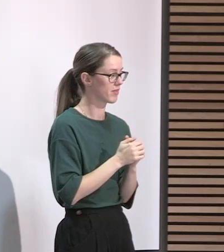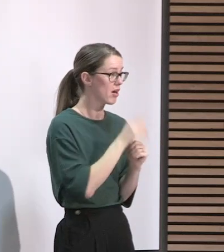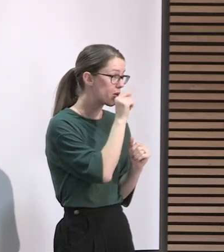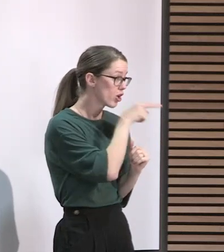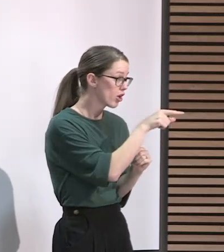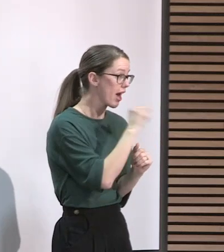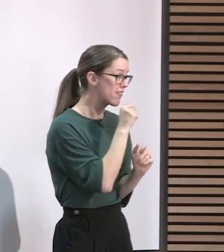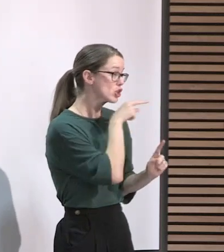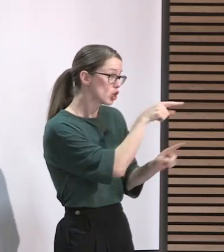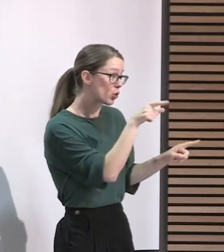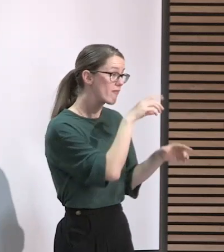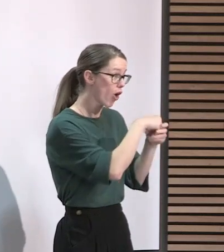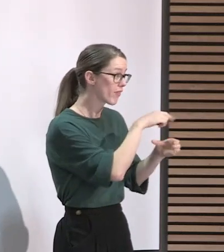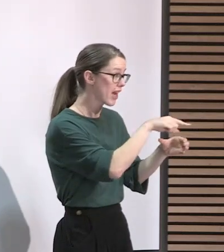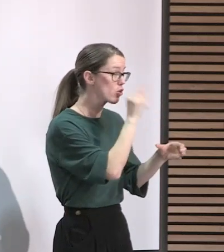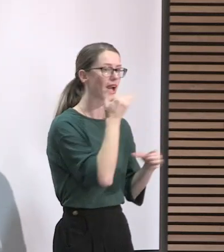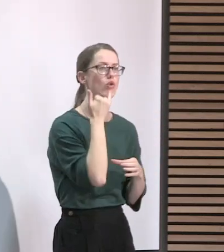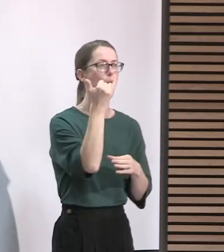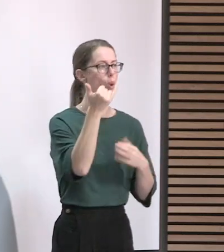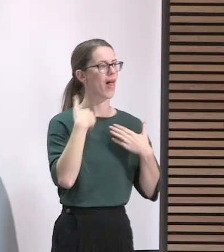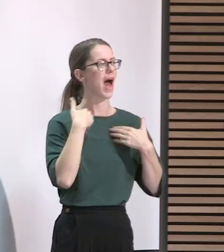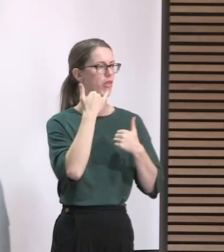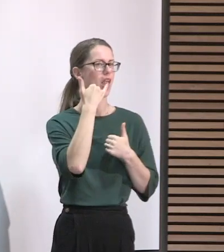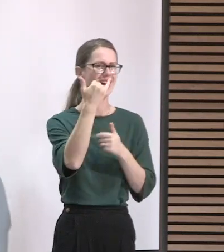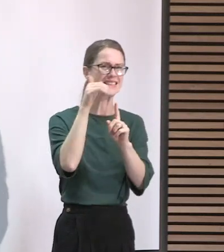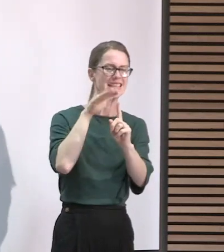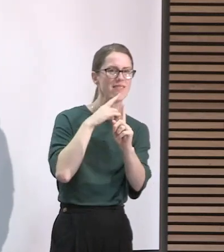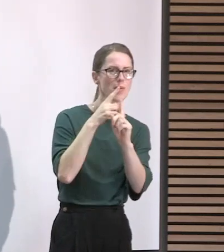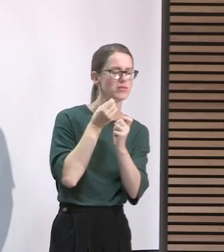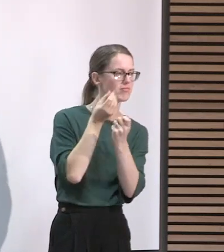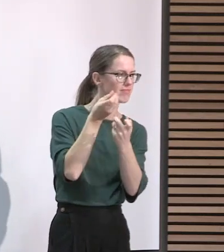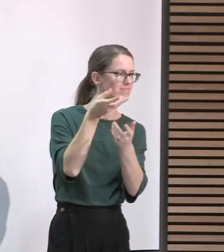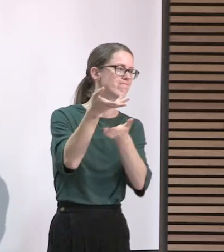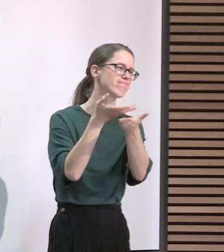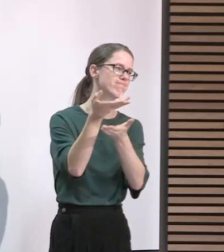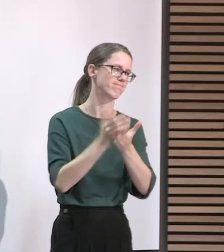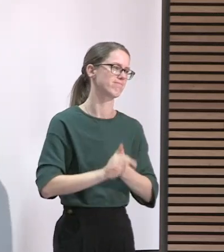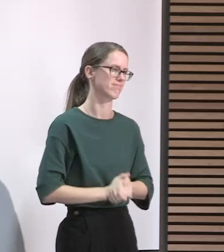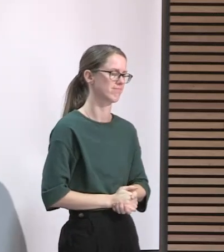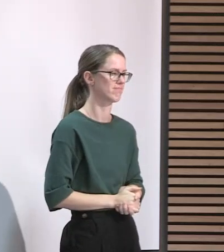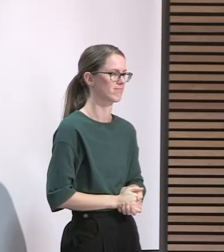including people who may be going to be tested. Those people might also ring